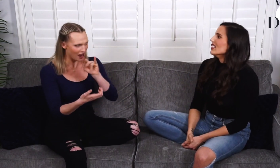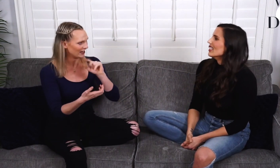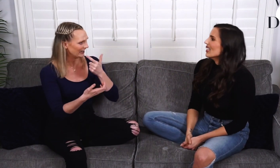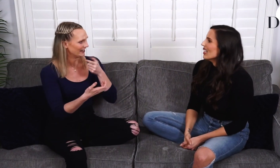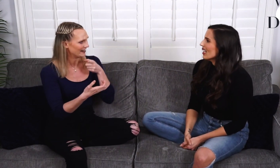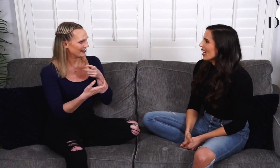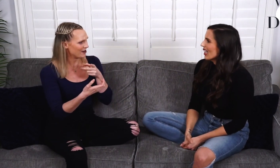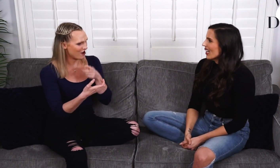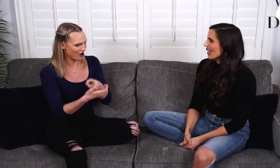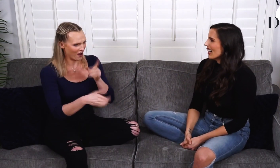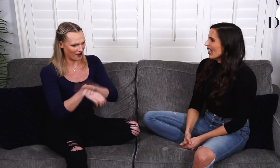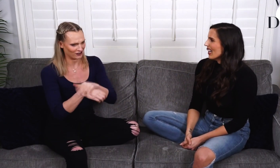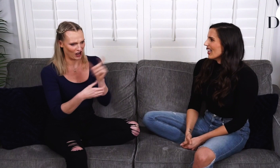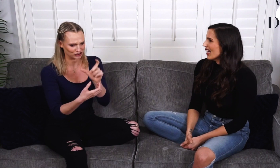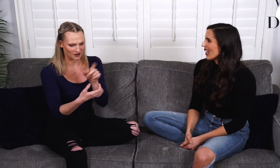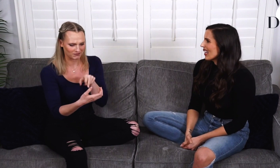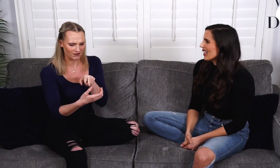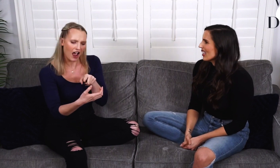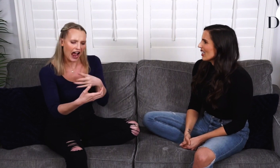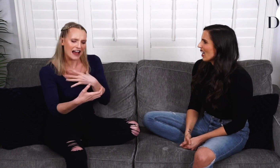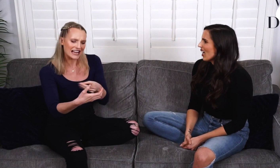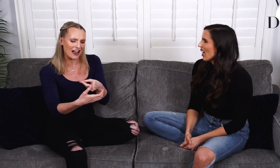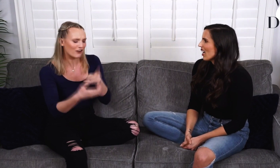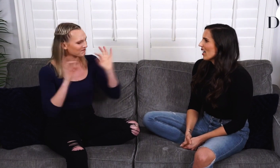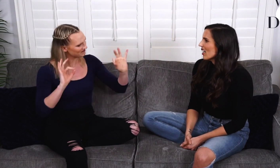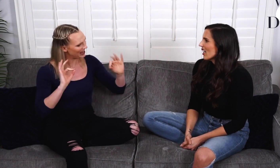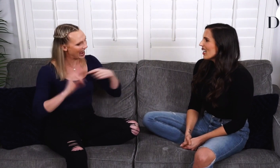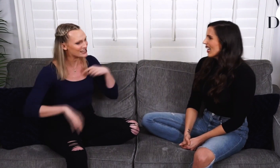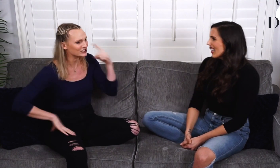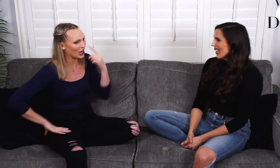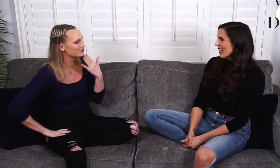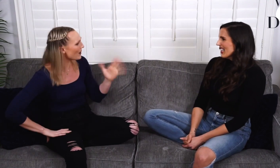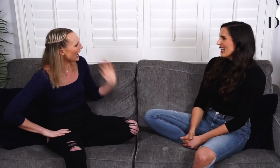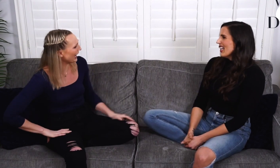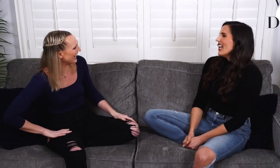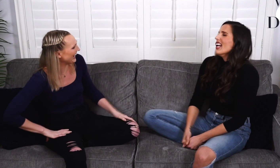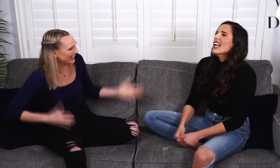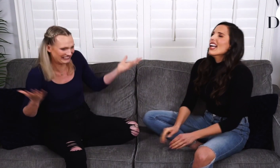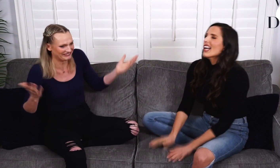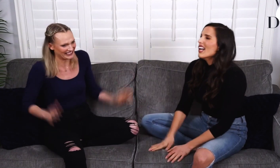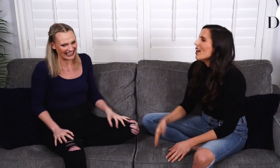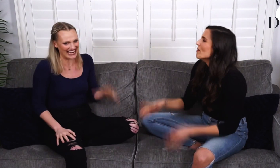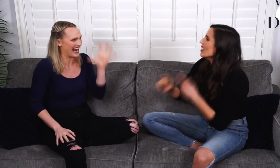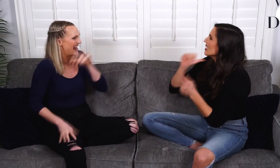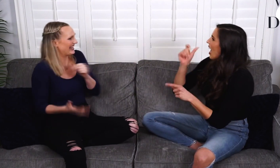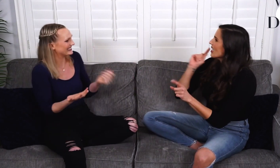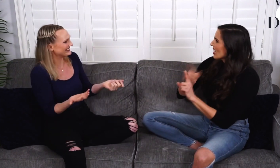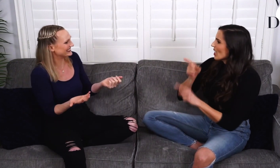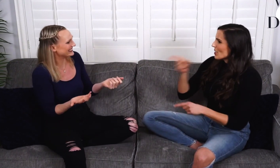go stalk her on Instagram” and I'm like, “I like her. All right. I sound pretty good!” - And it isn't